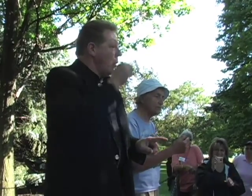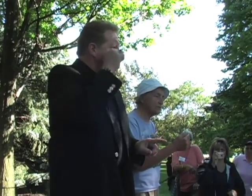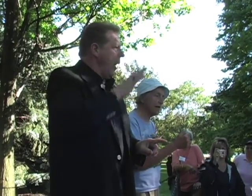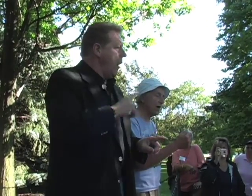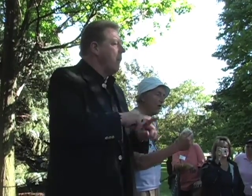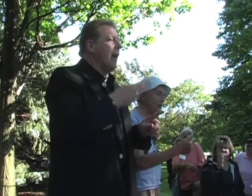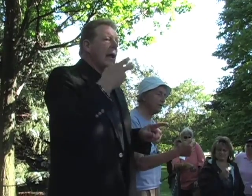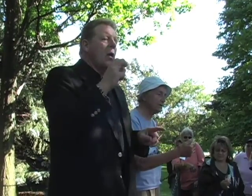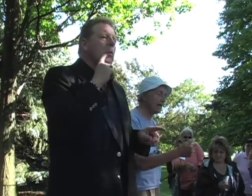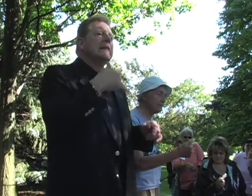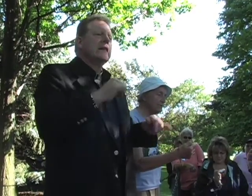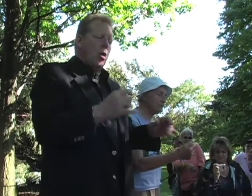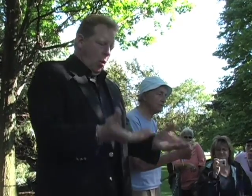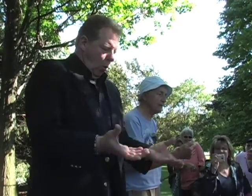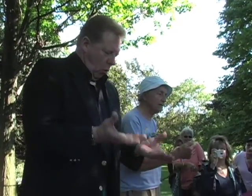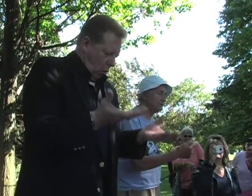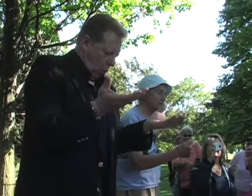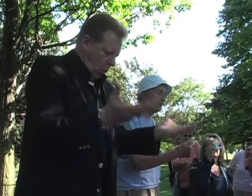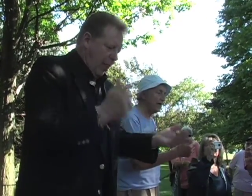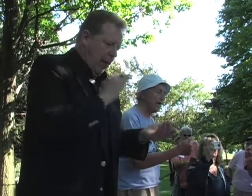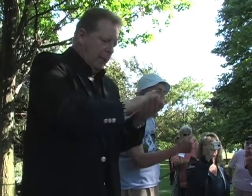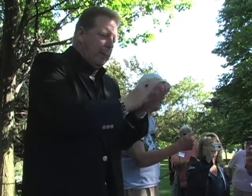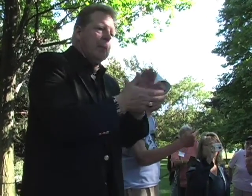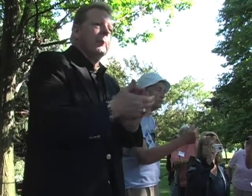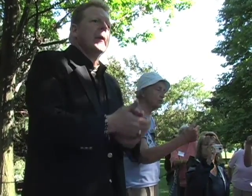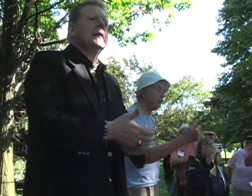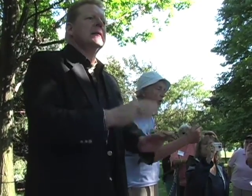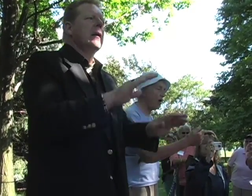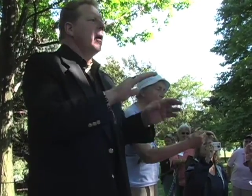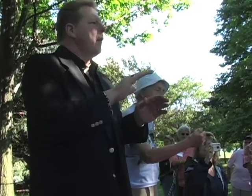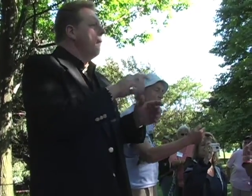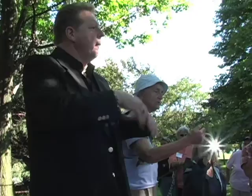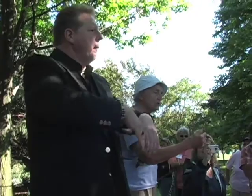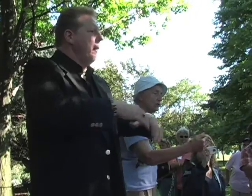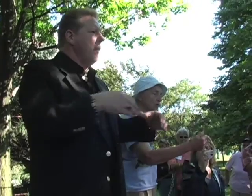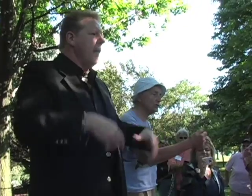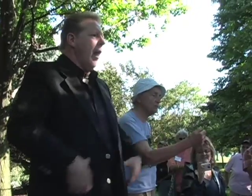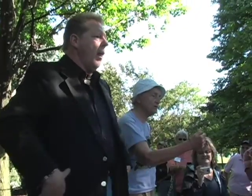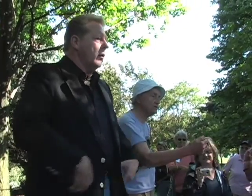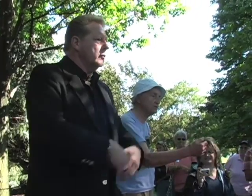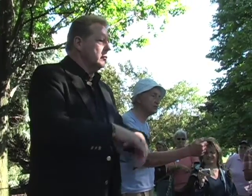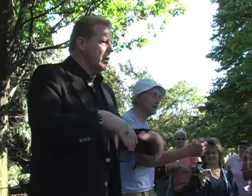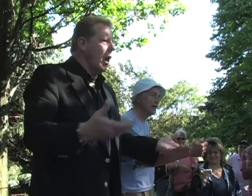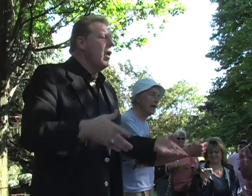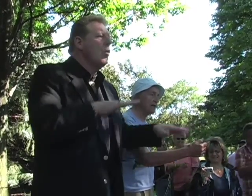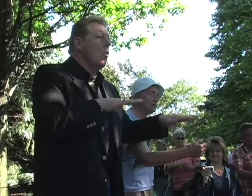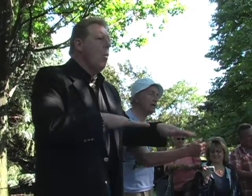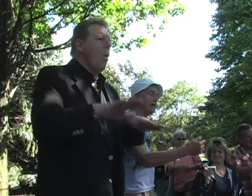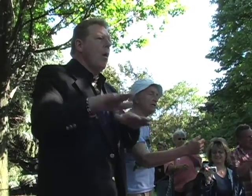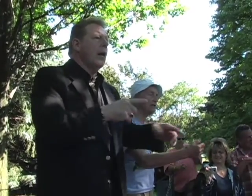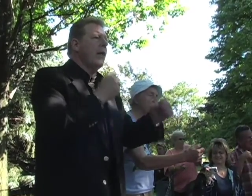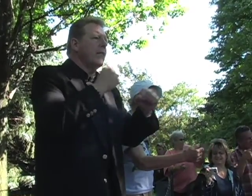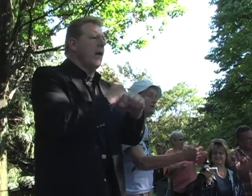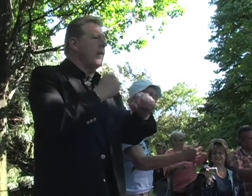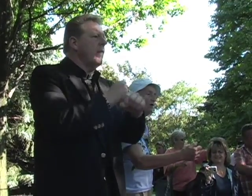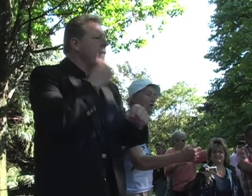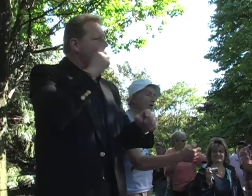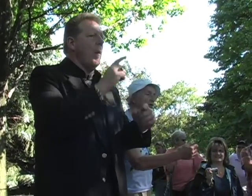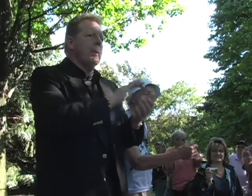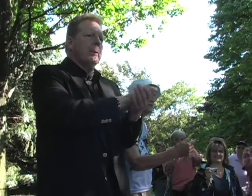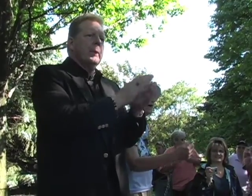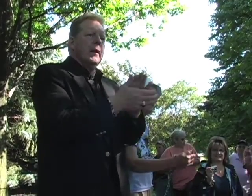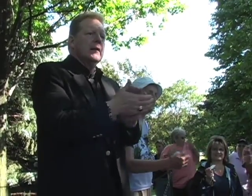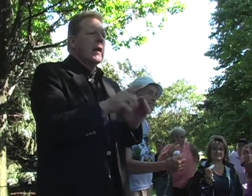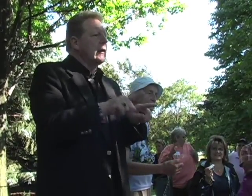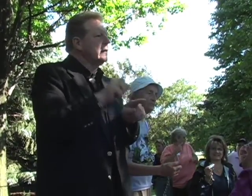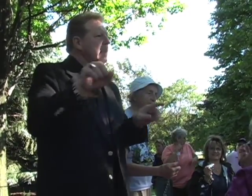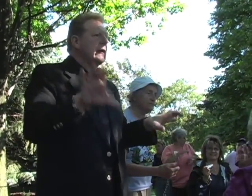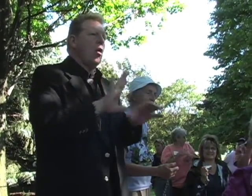He was old man but he carried a belt when he walked and fought for peace